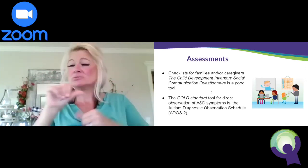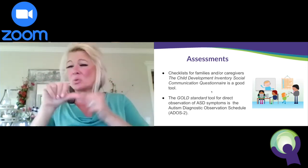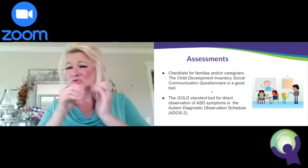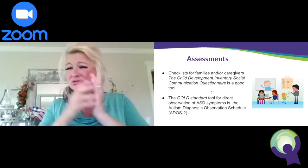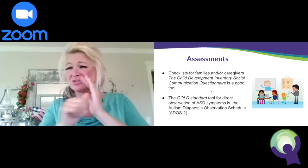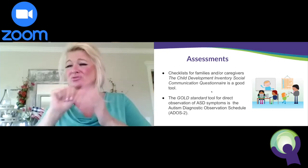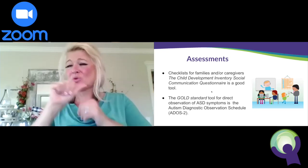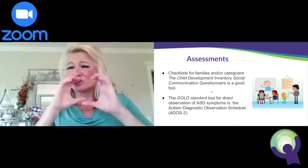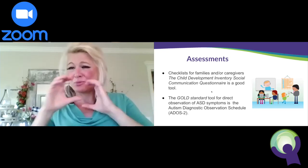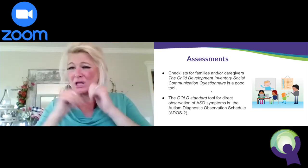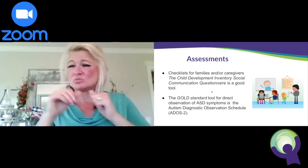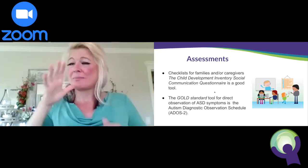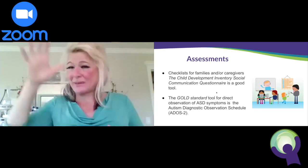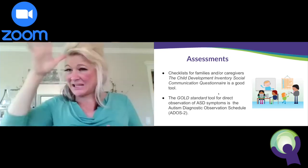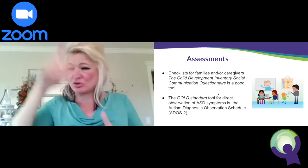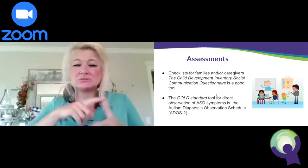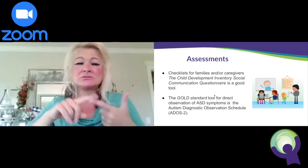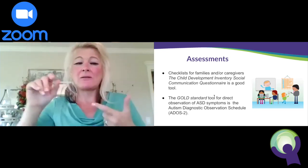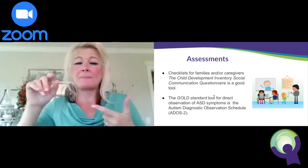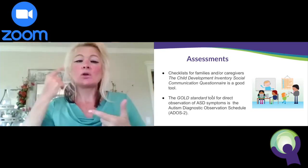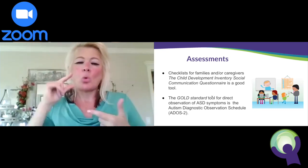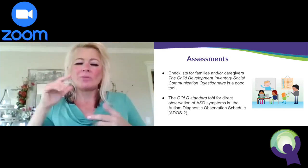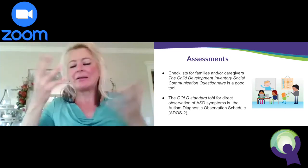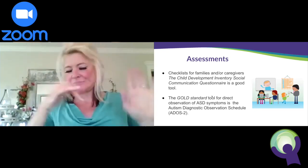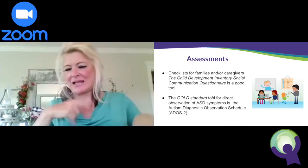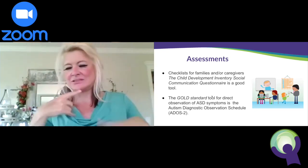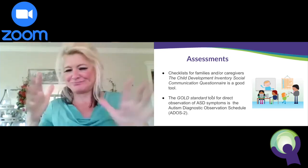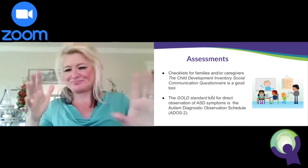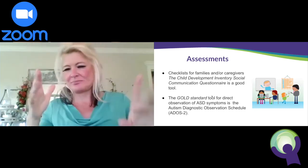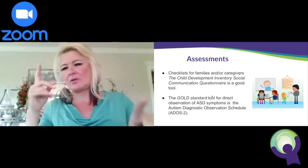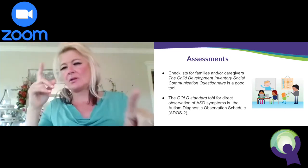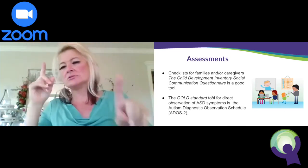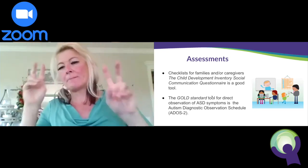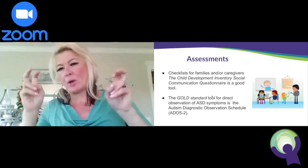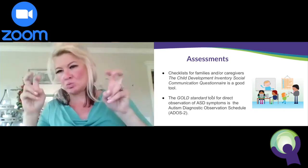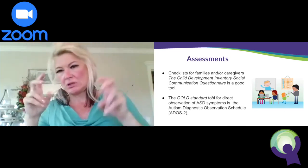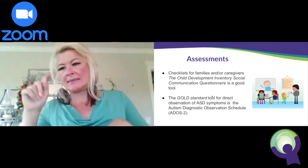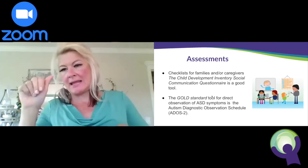some communication modifications, if needed. It's so important when you're doing assessments, so again,